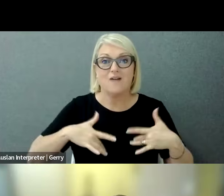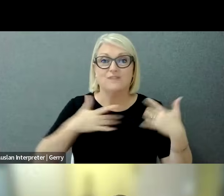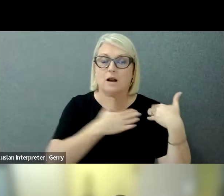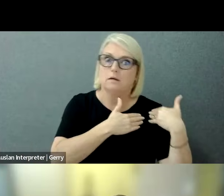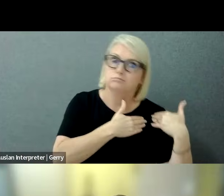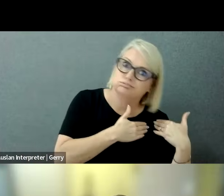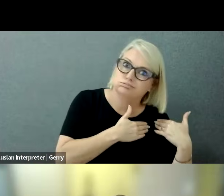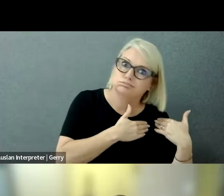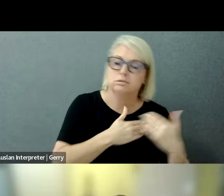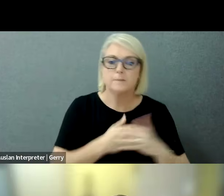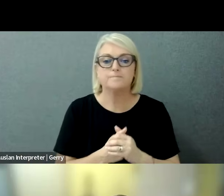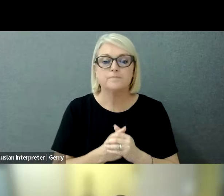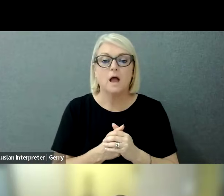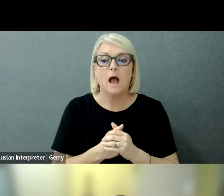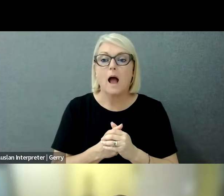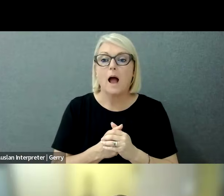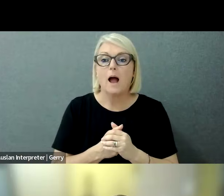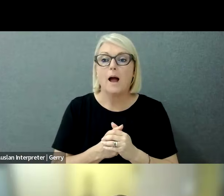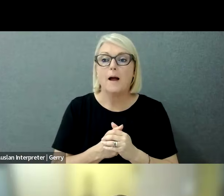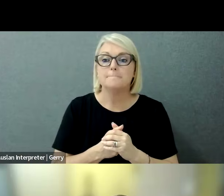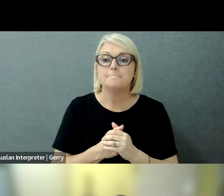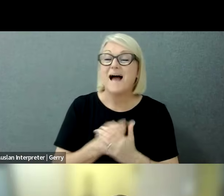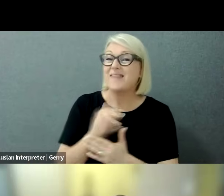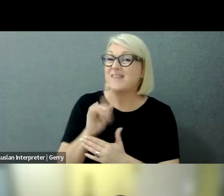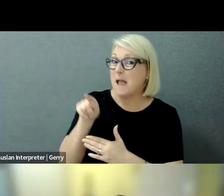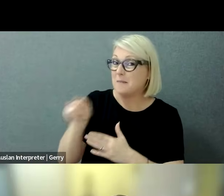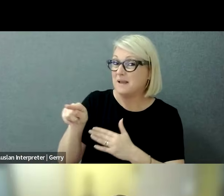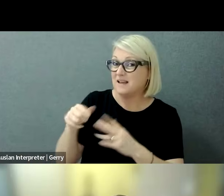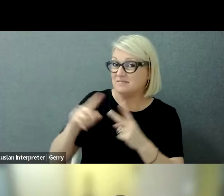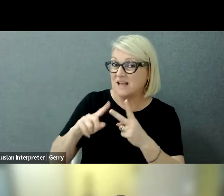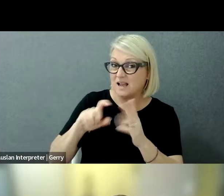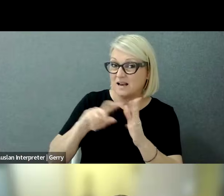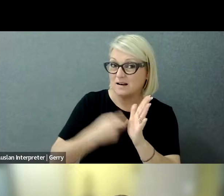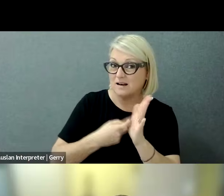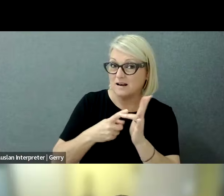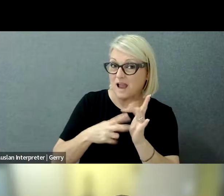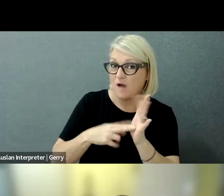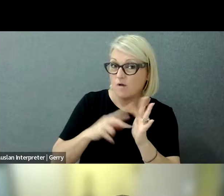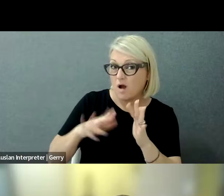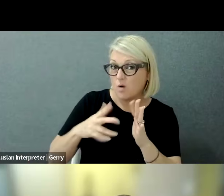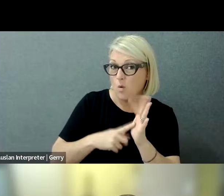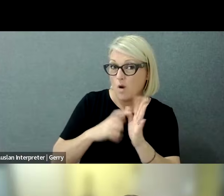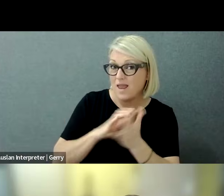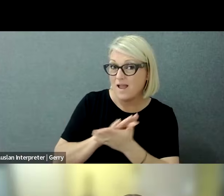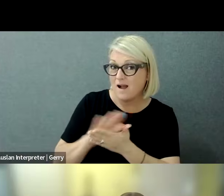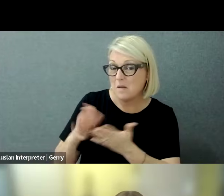Caroline, once Sharon's answered I'd also welcome you or Tanya or Leah to jump in as well.